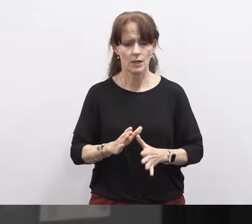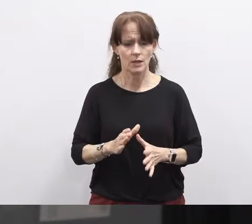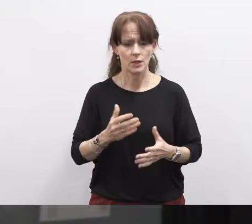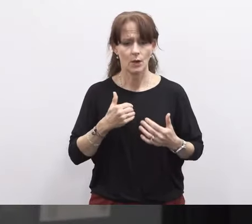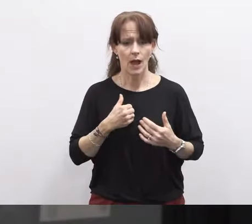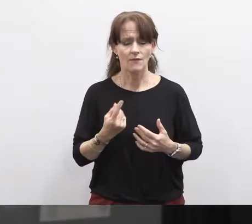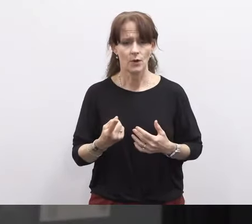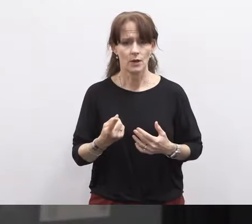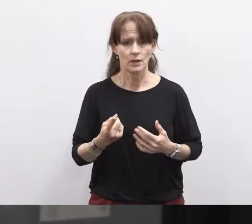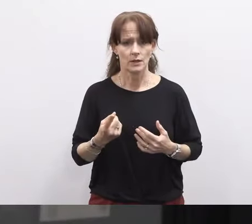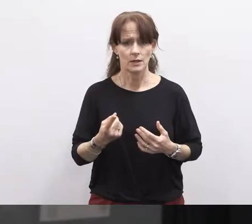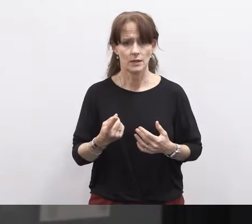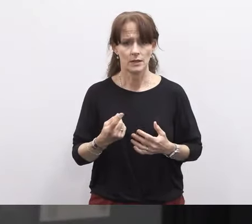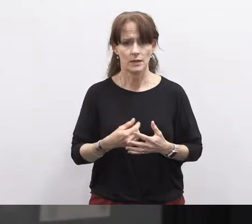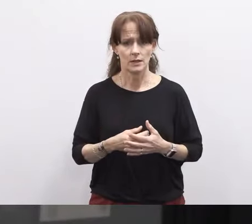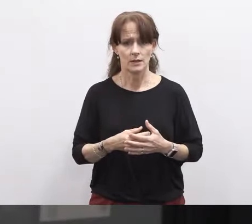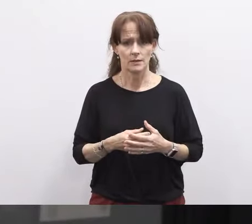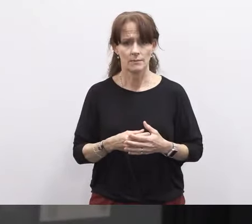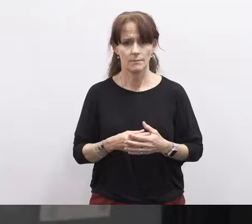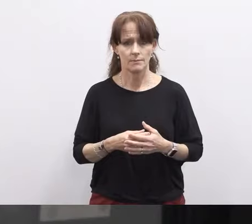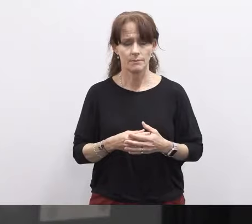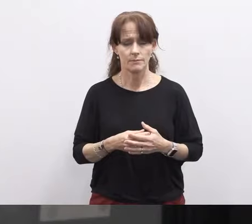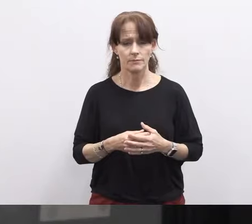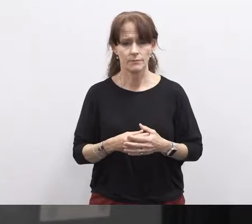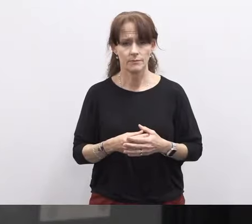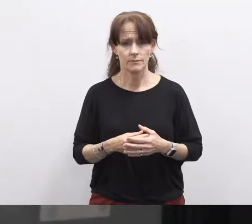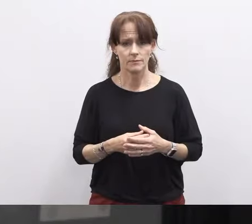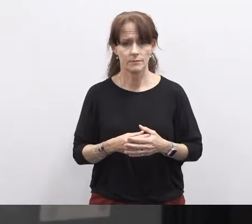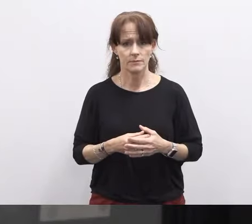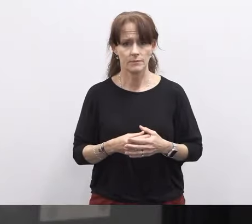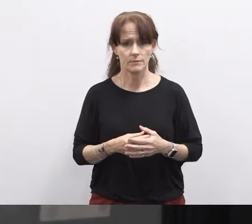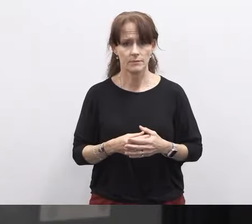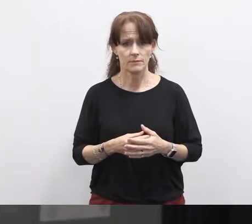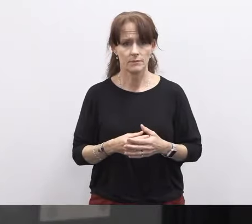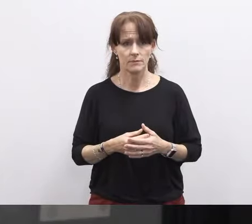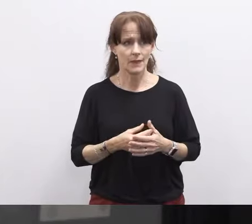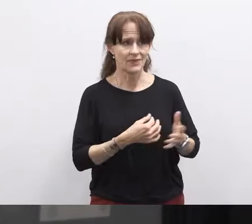they treat it as basically a minimum wage job, more or less.